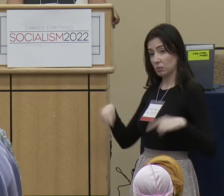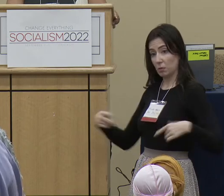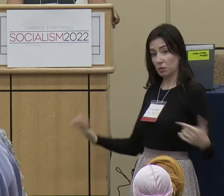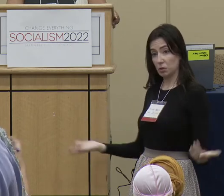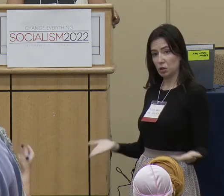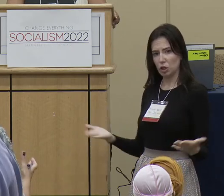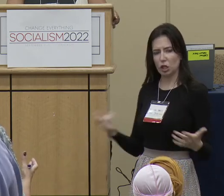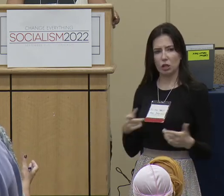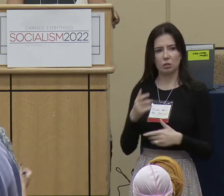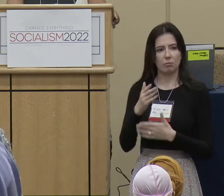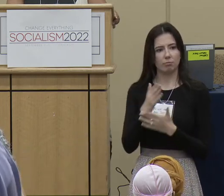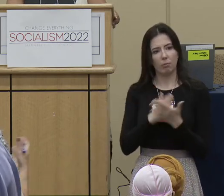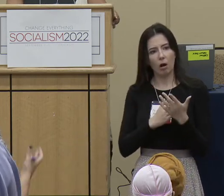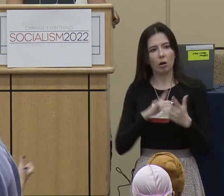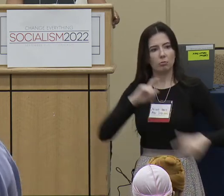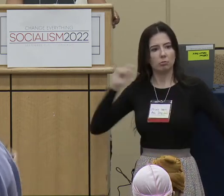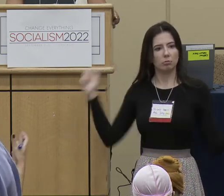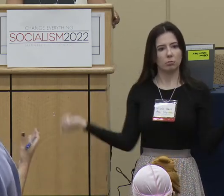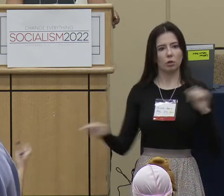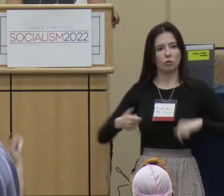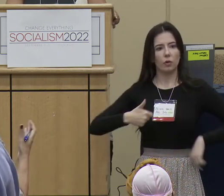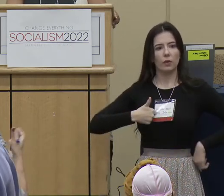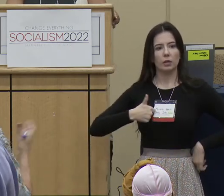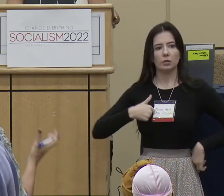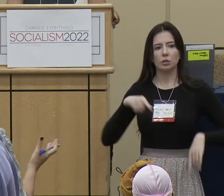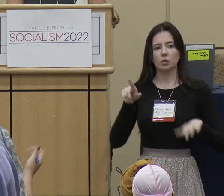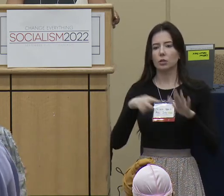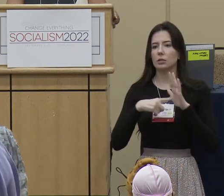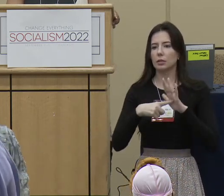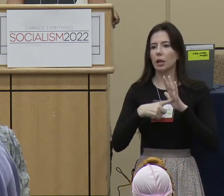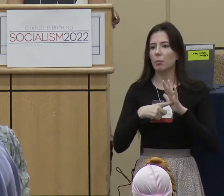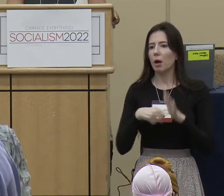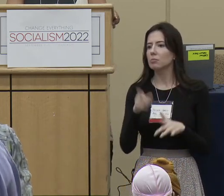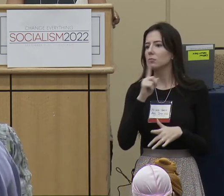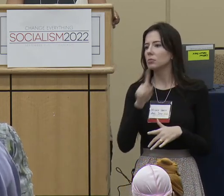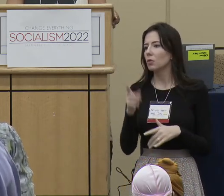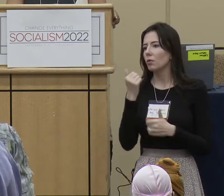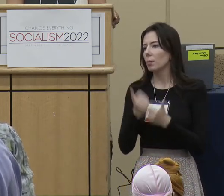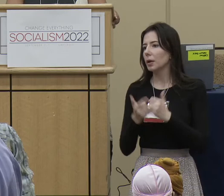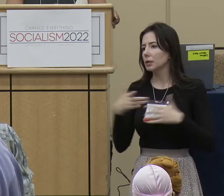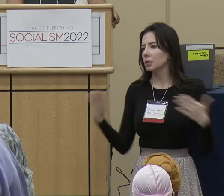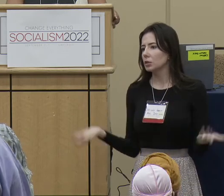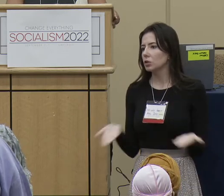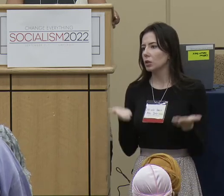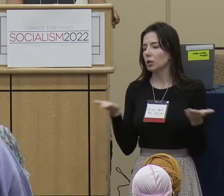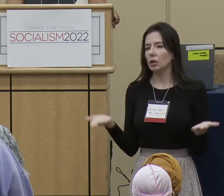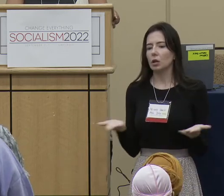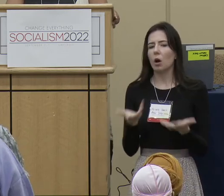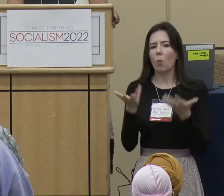≫ To the question of how do I practice. I think coming to a conference like this is a part of transforming self, so